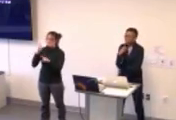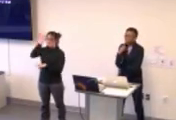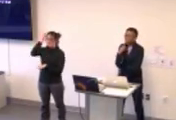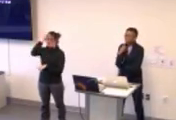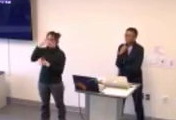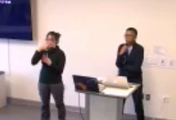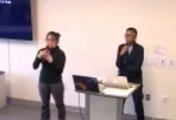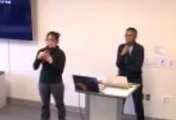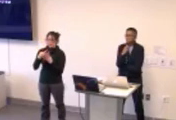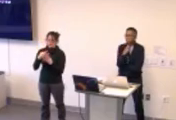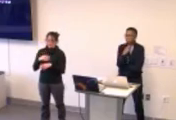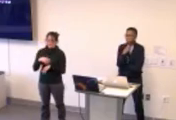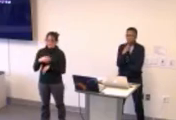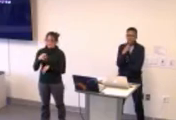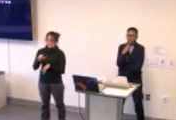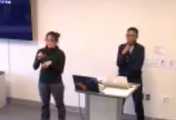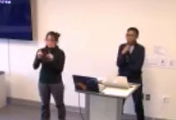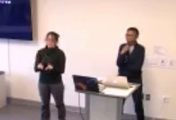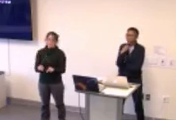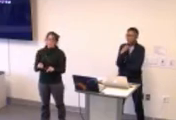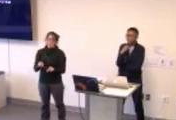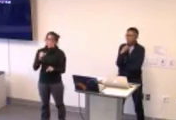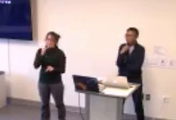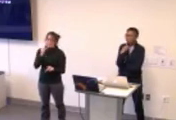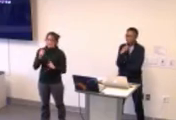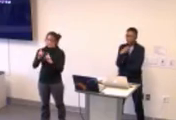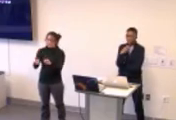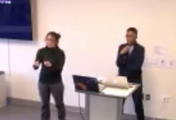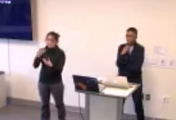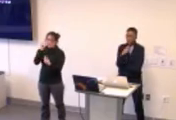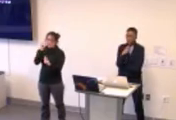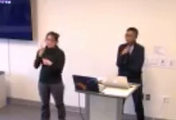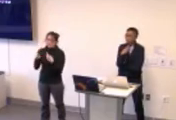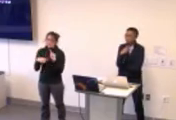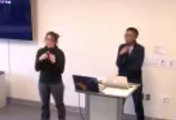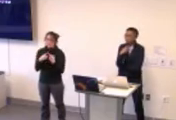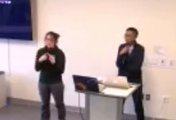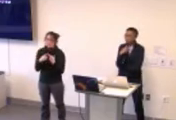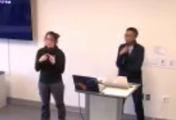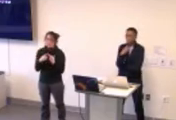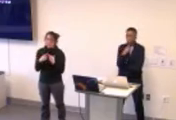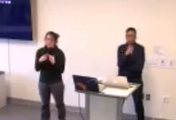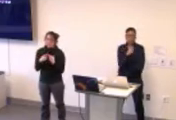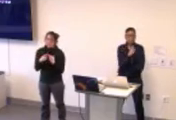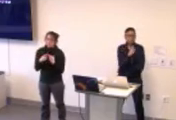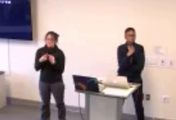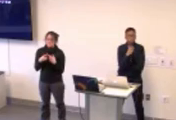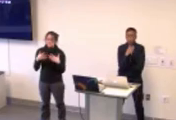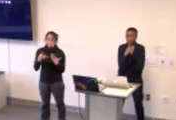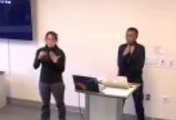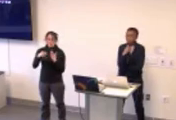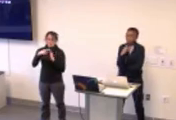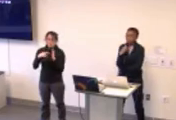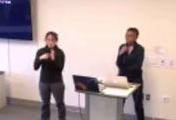The person was not provided information about what the rules were in terms of leaving.